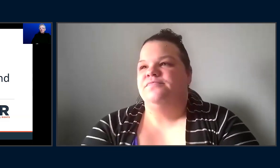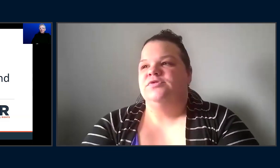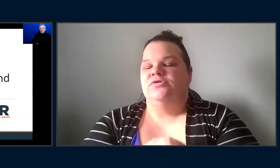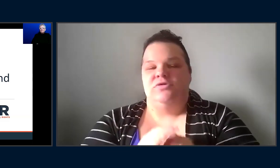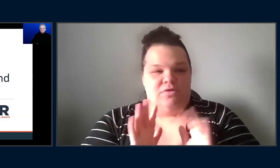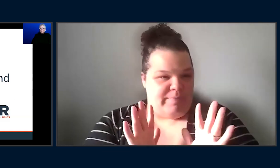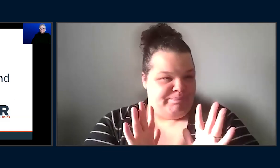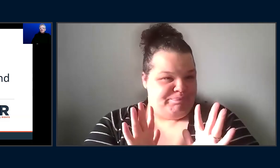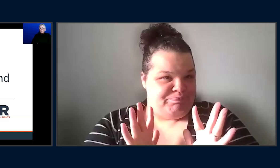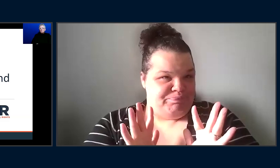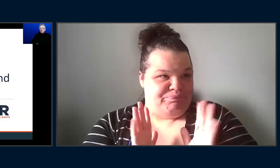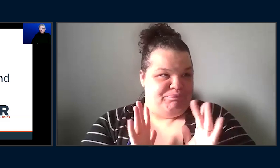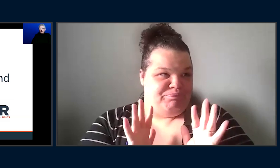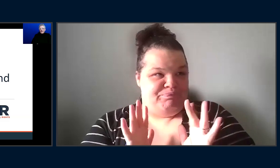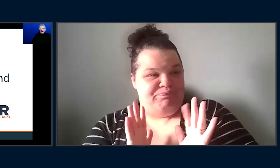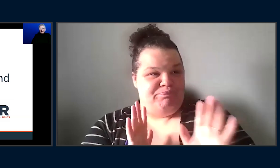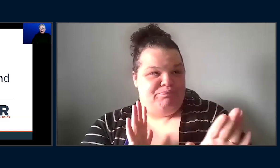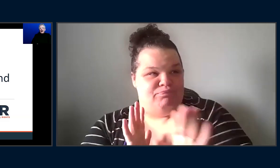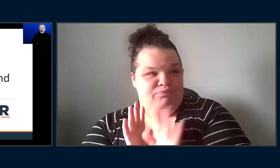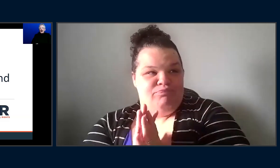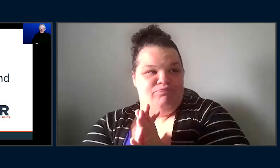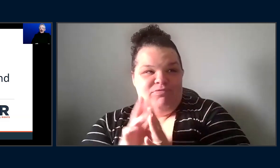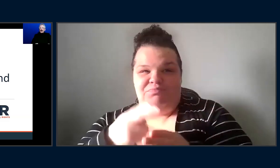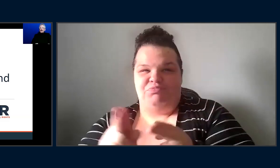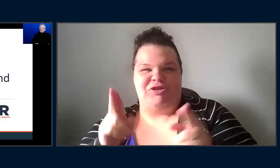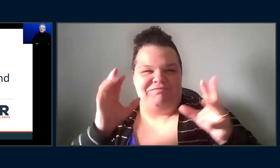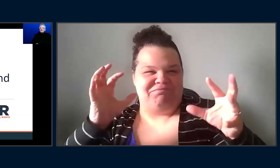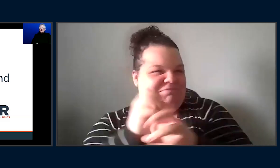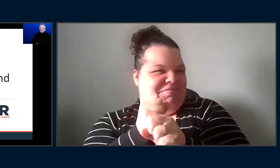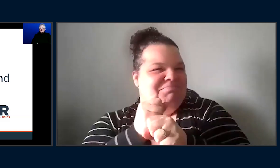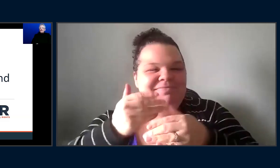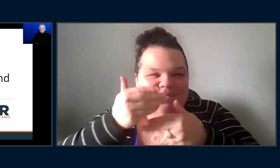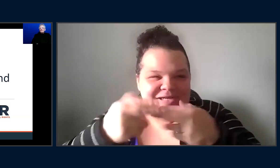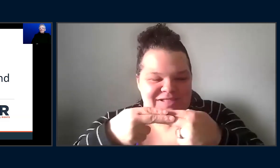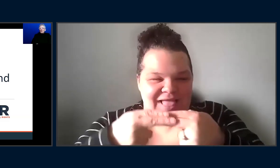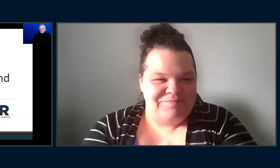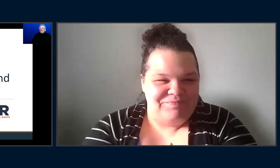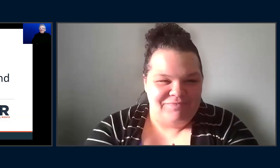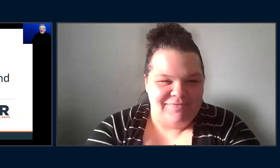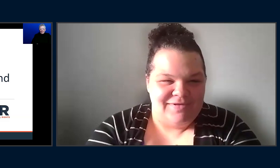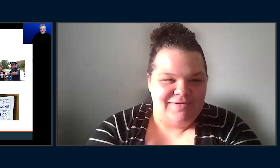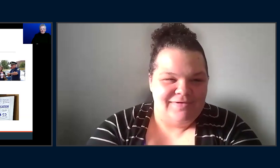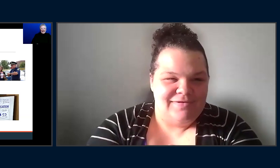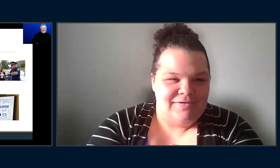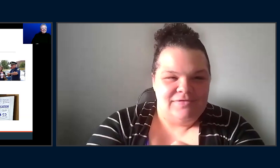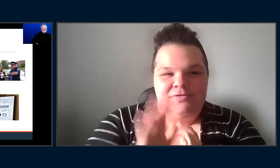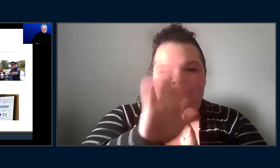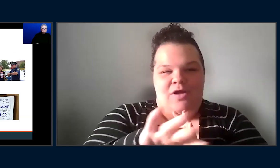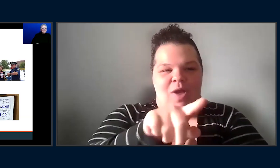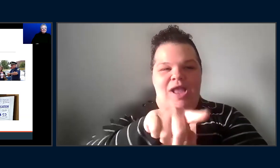as deaf, deafblind, and hard of hearing. So I do a lot of training. That was a very brief synopsis,